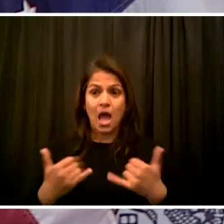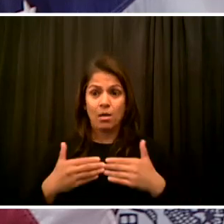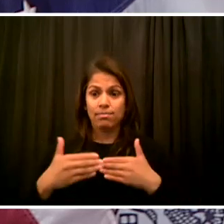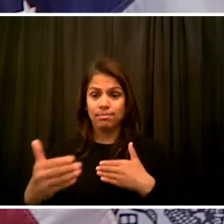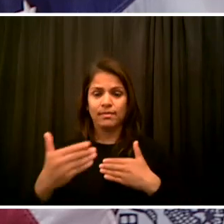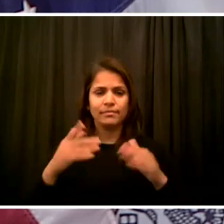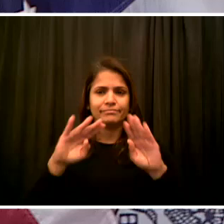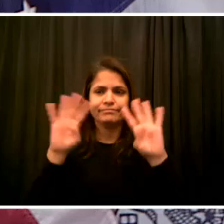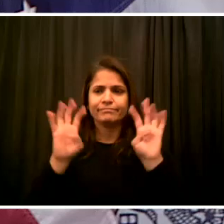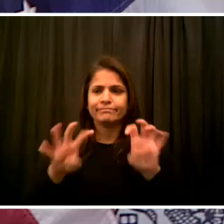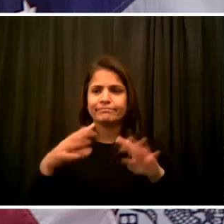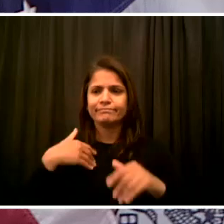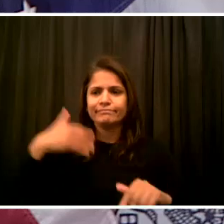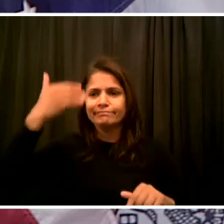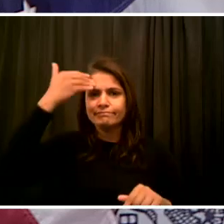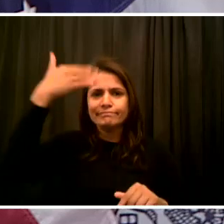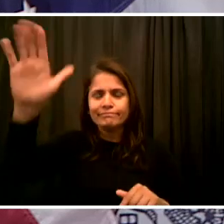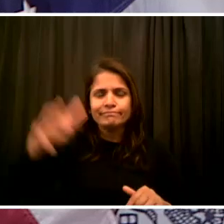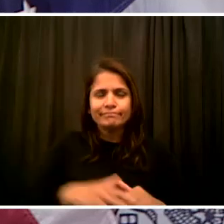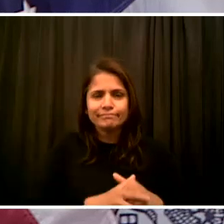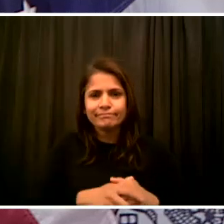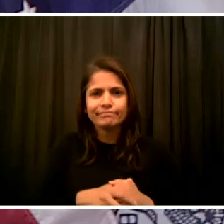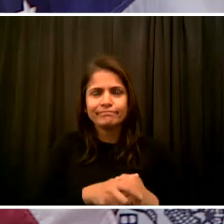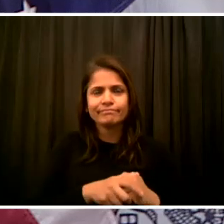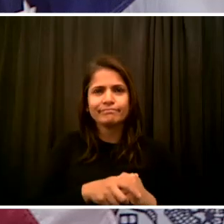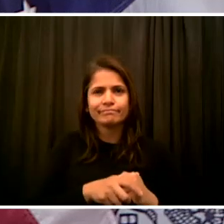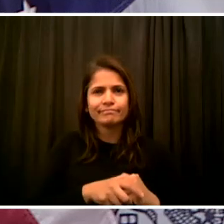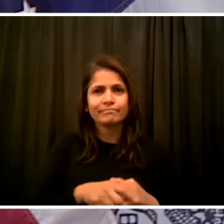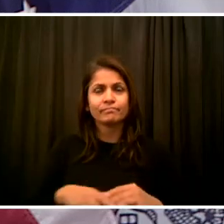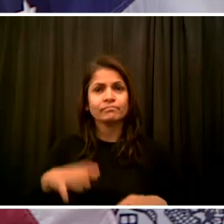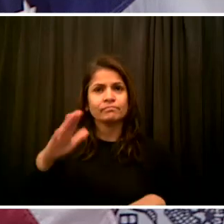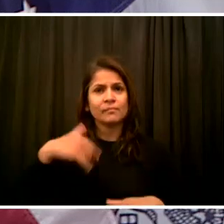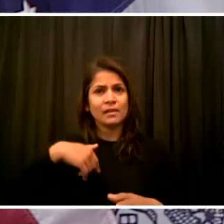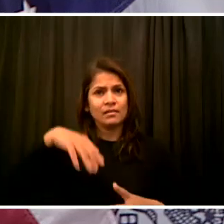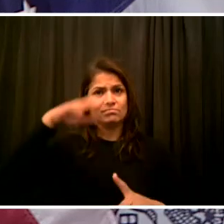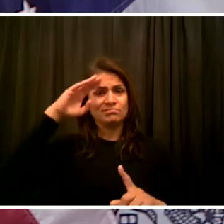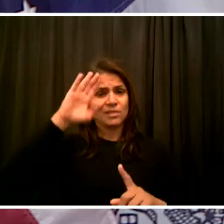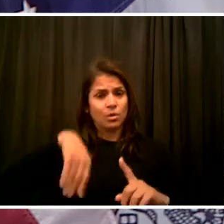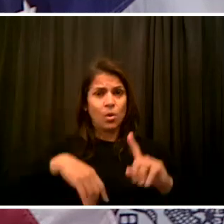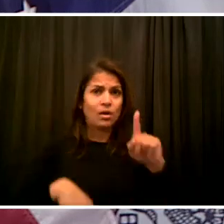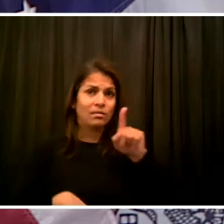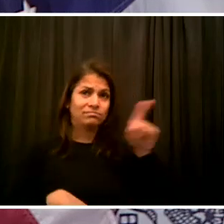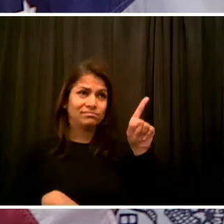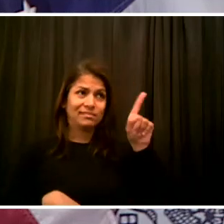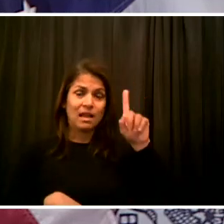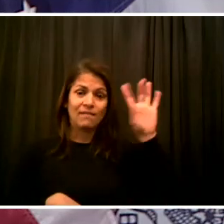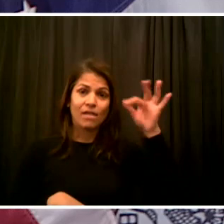HAPPEN. SO A HUGE NUMBER OF QEUSTION MARKS. WE KNOW THE HOUSE